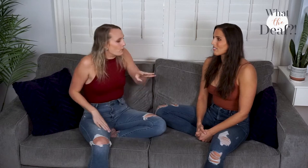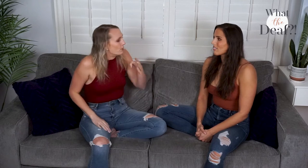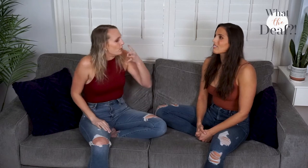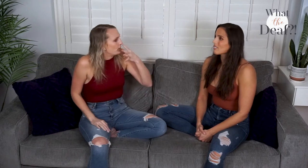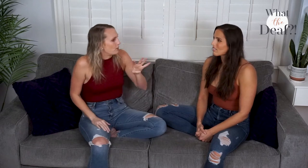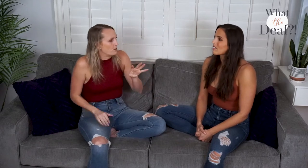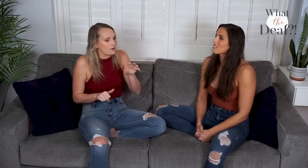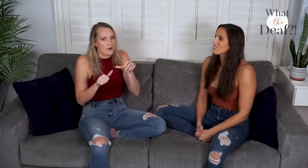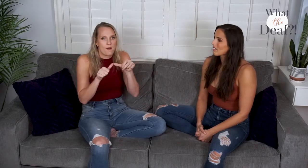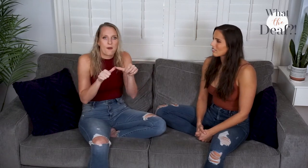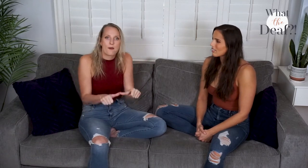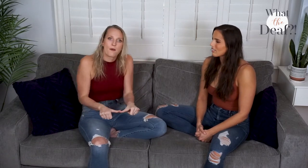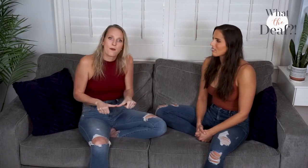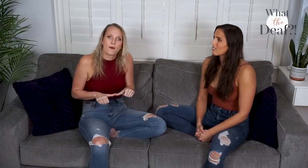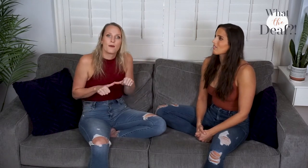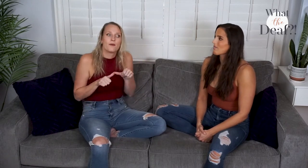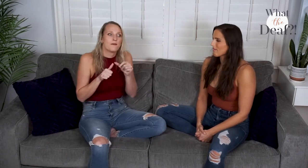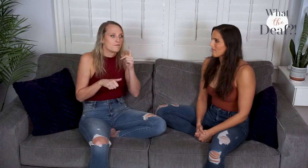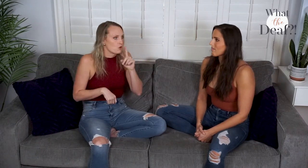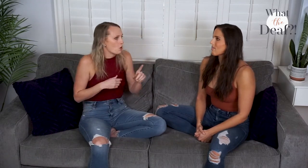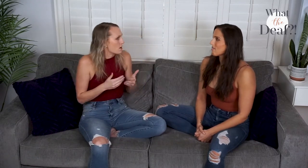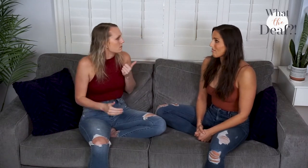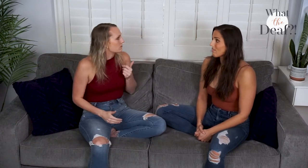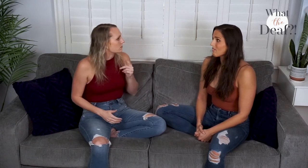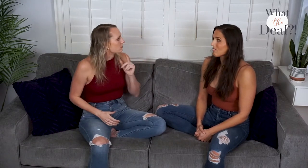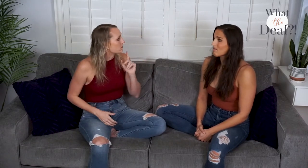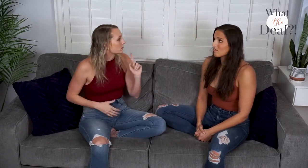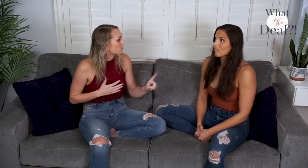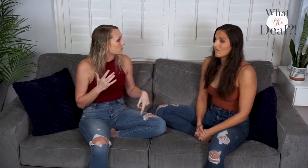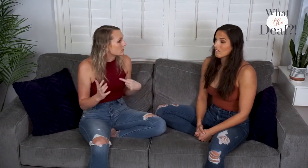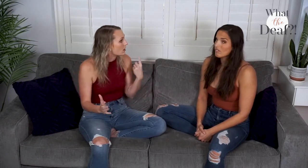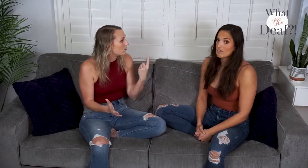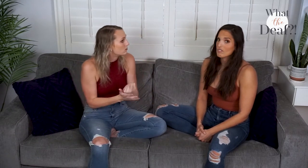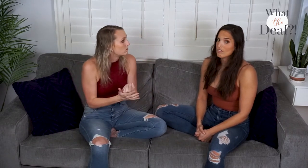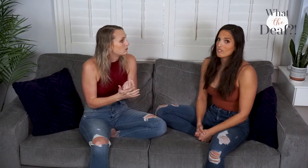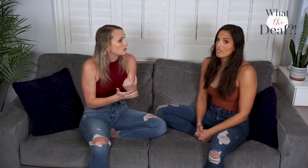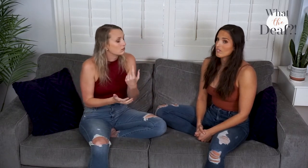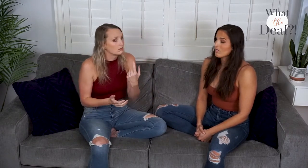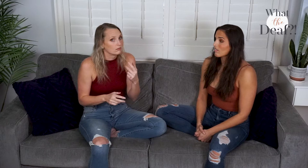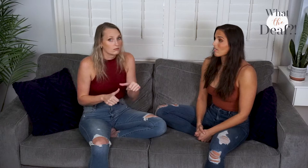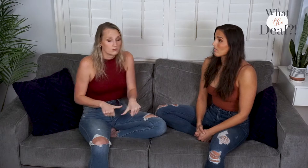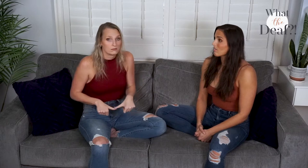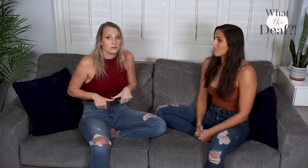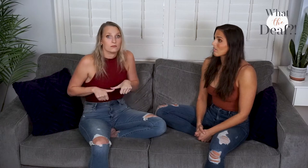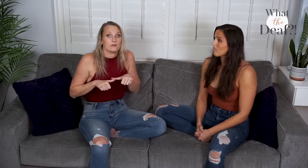we’re just gonna ignore it. We ignored it, but it continued on for like, a good hour.